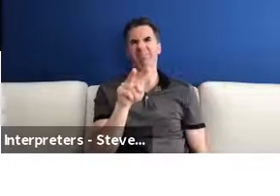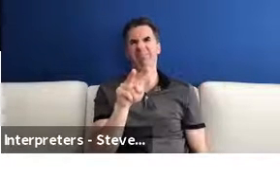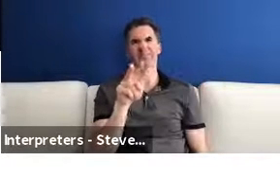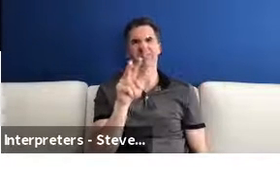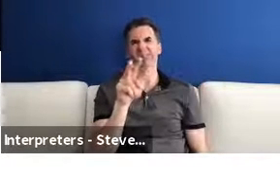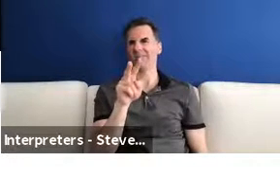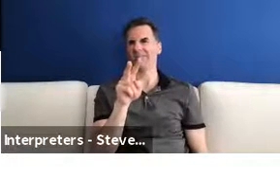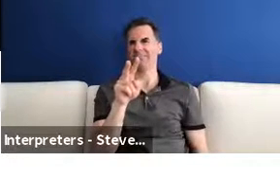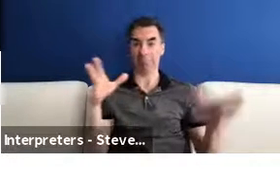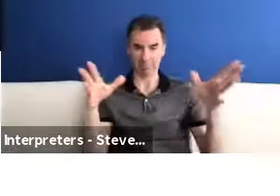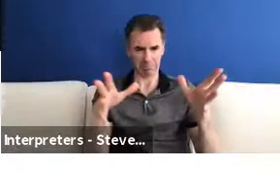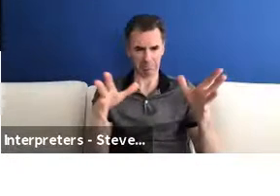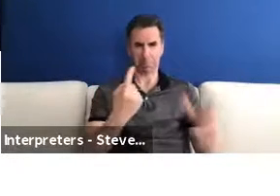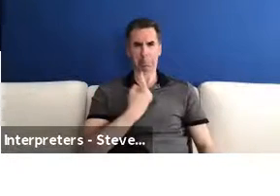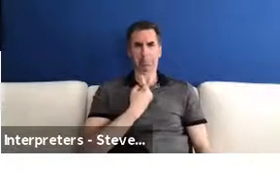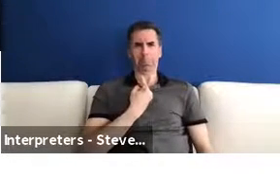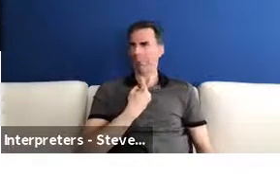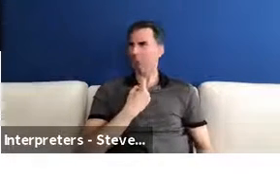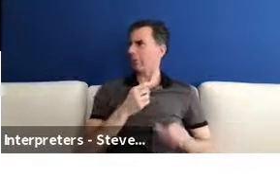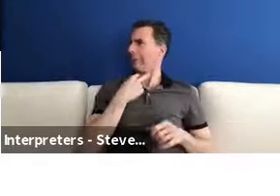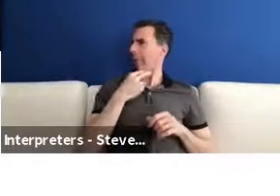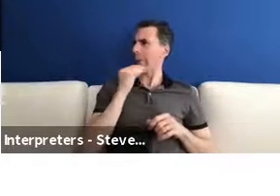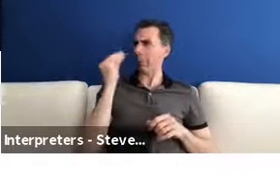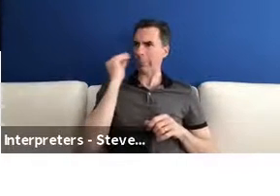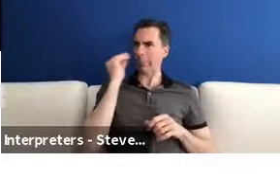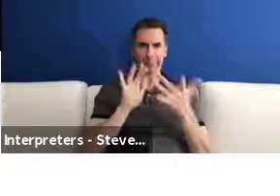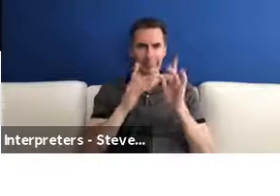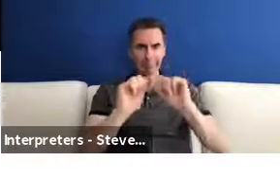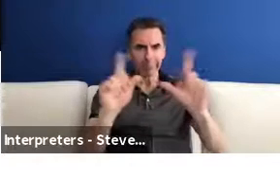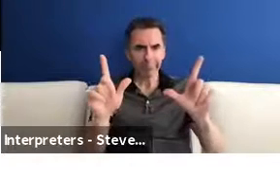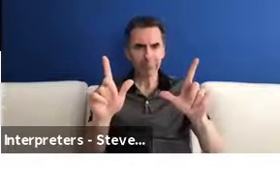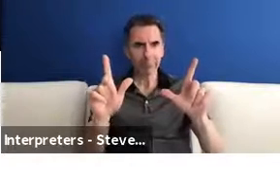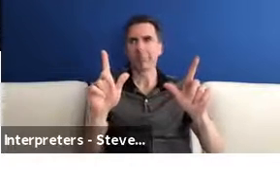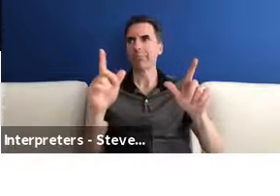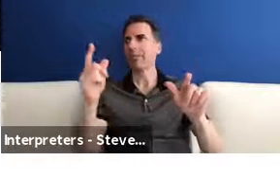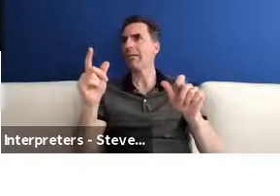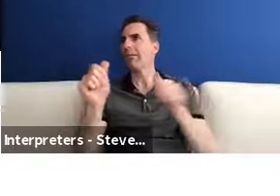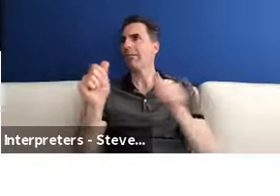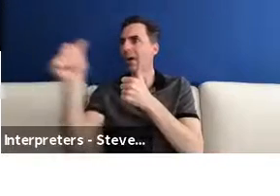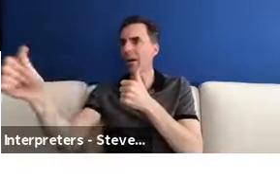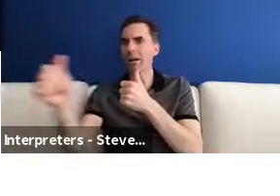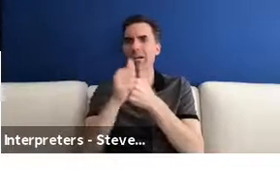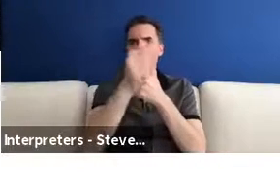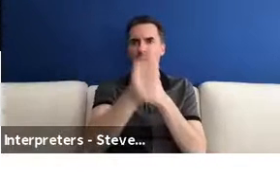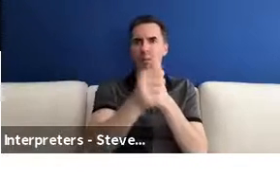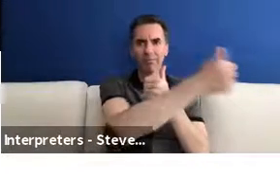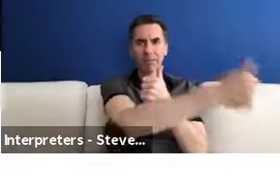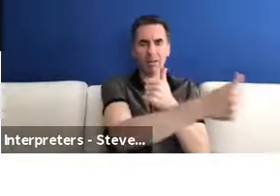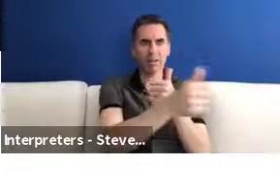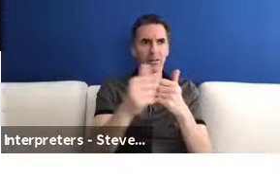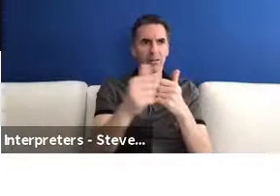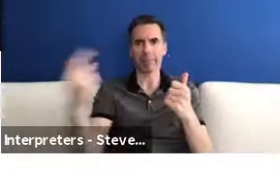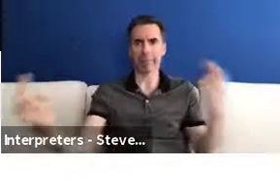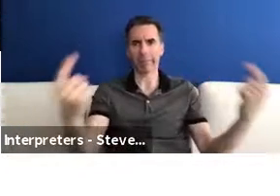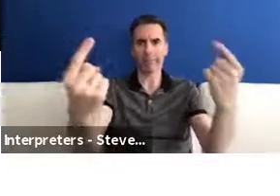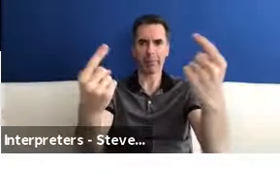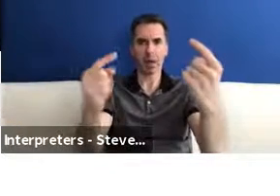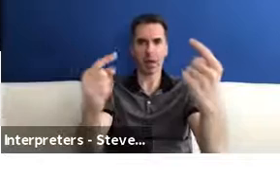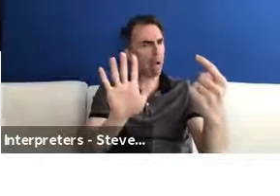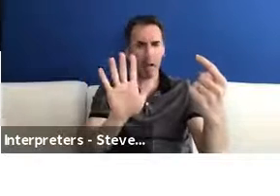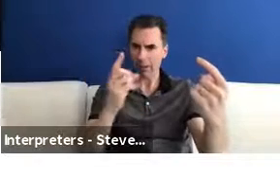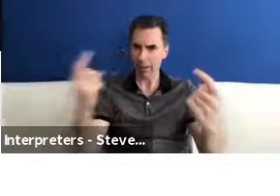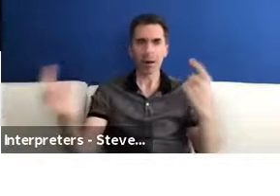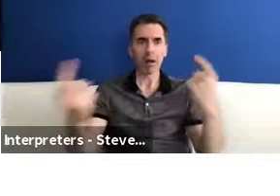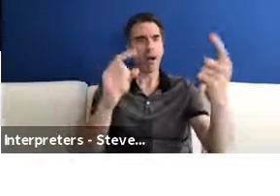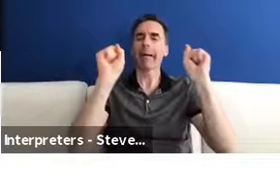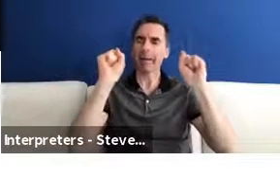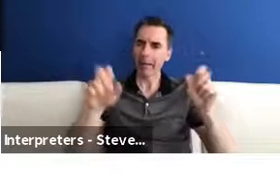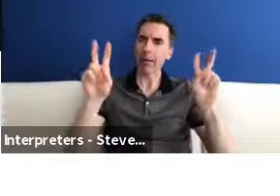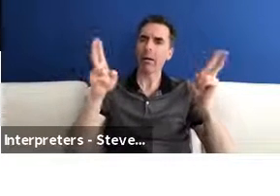ourselves in, as both teachers and learners, but we can bridge those gaps, we can make those connections to our students in a